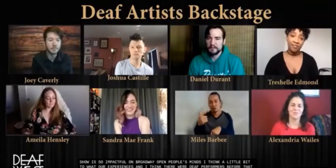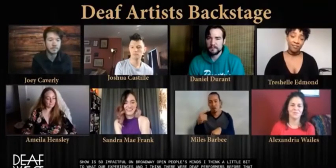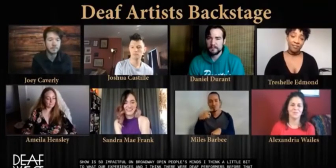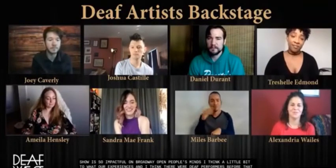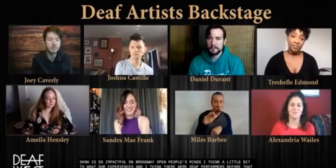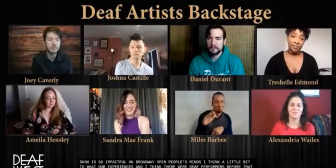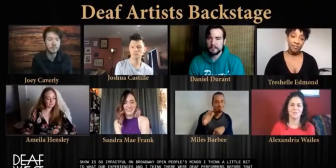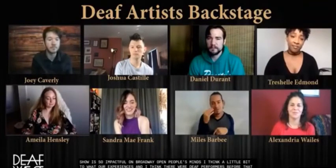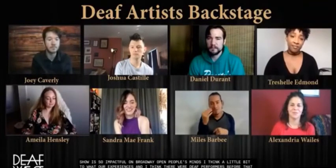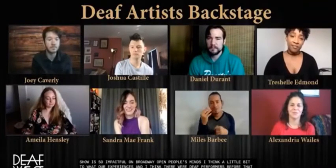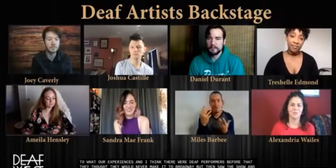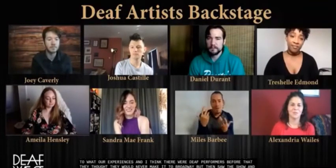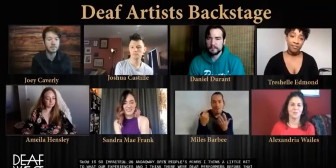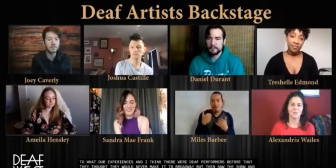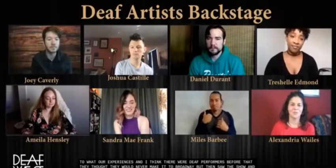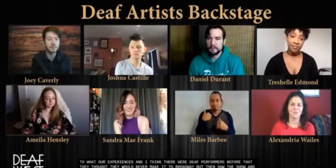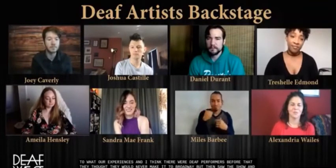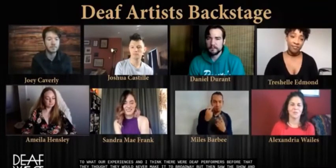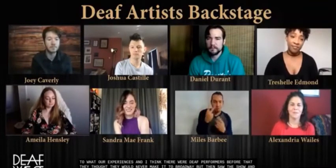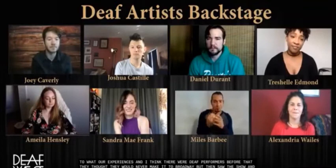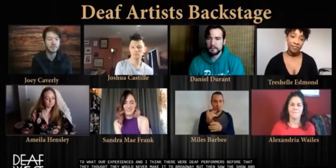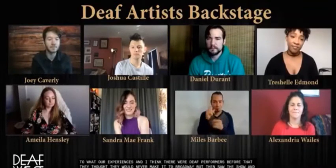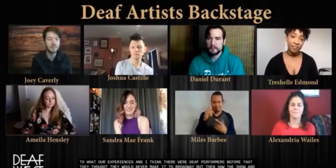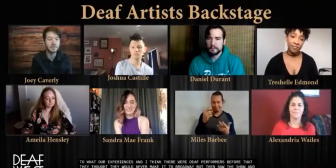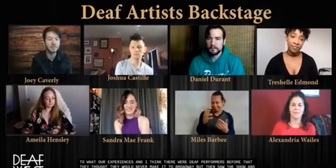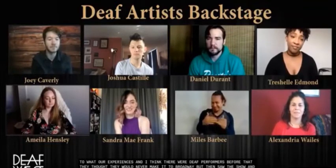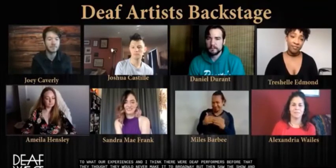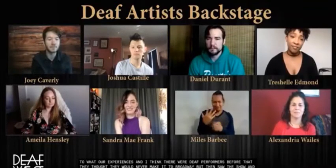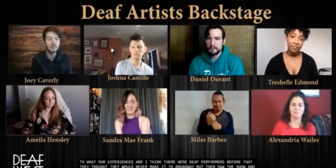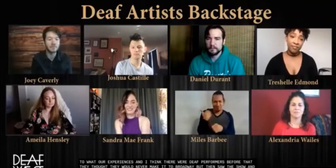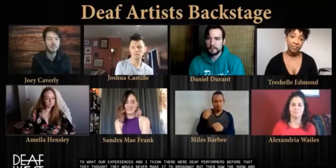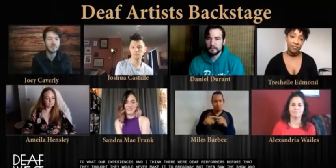Miles: Every once in a while, I'll get an Instagram message or a Facebook message and say: